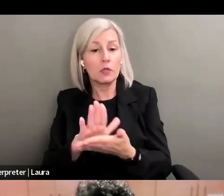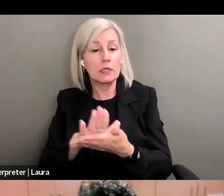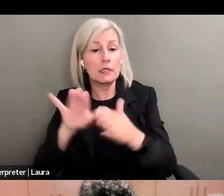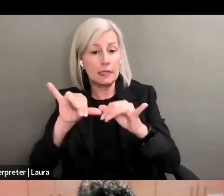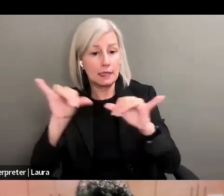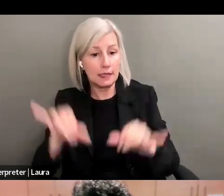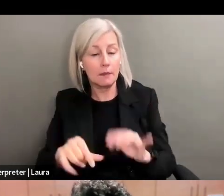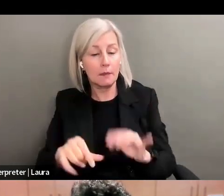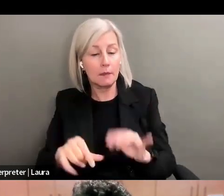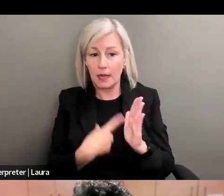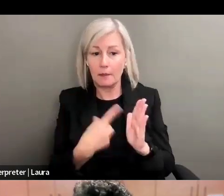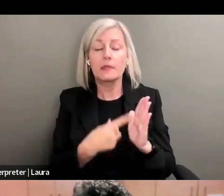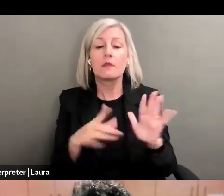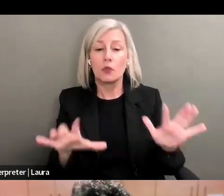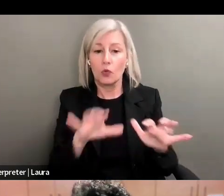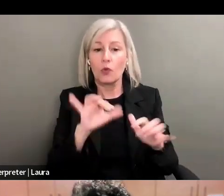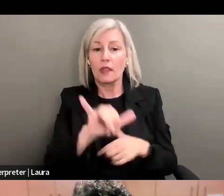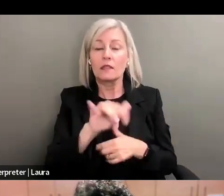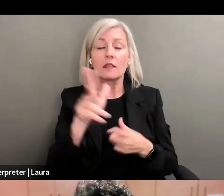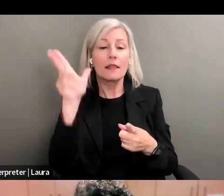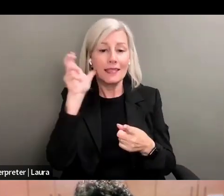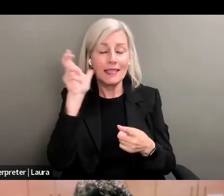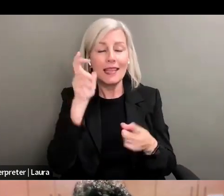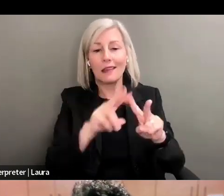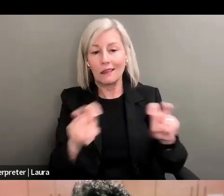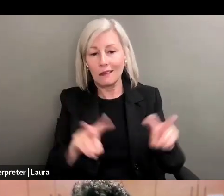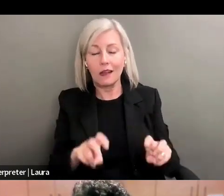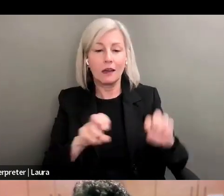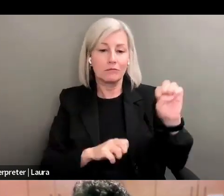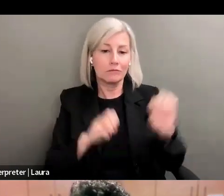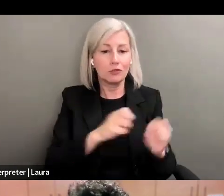functional listening assessments or evaluations to confirm or validate